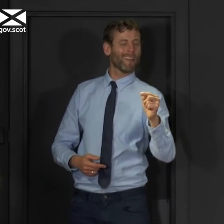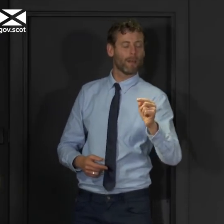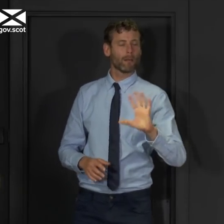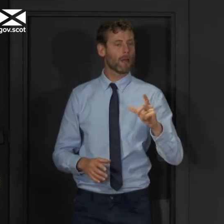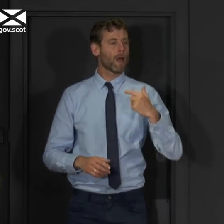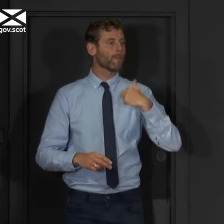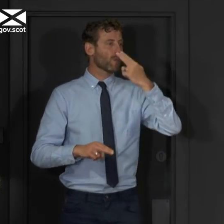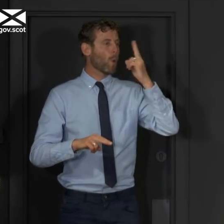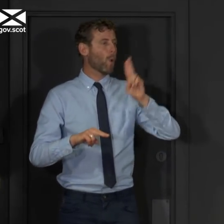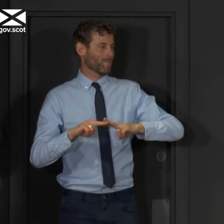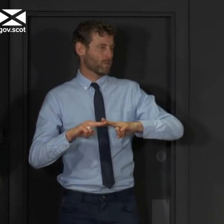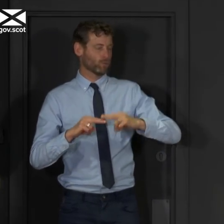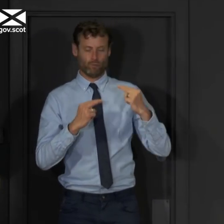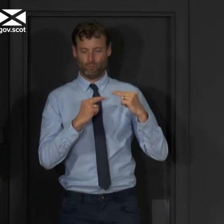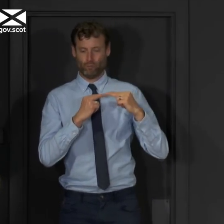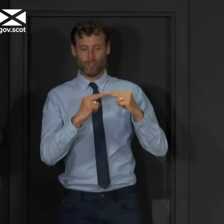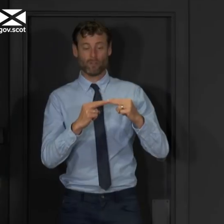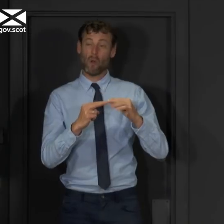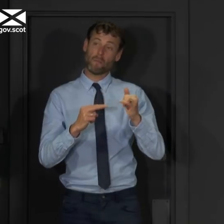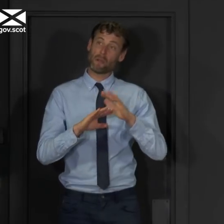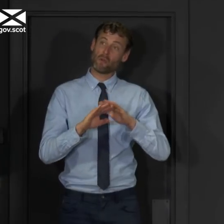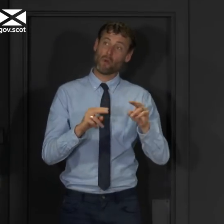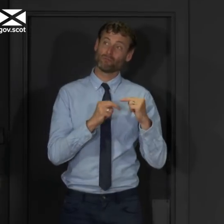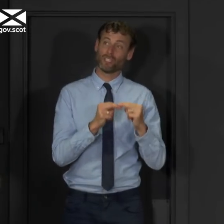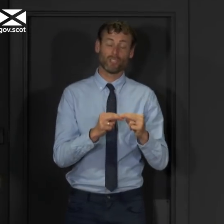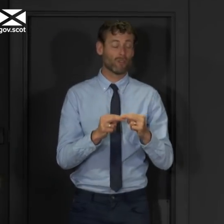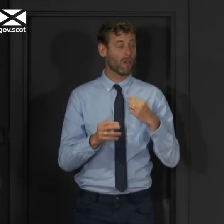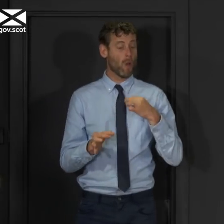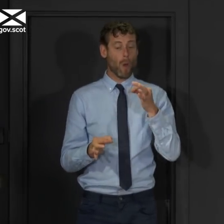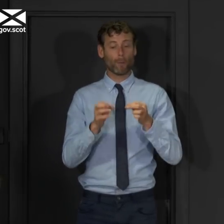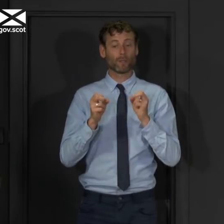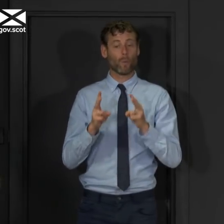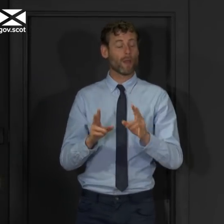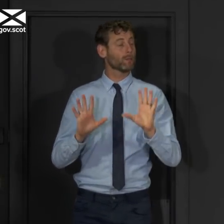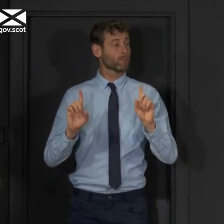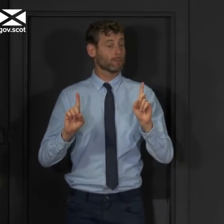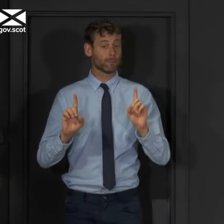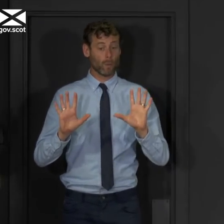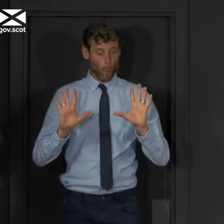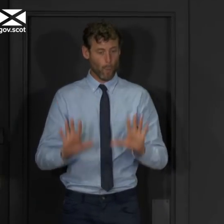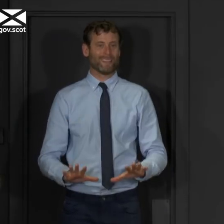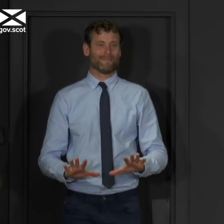or perhaps not traditional thing, of a politician saying I'm just going to take the methodical,